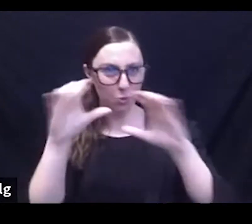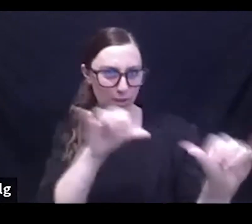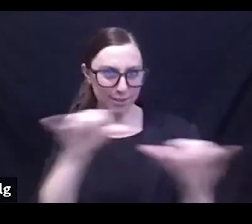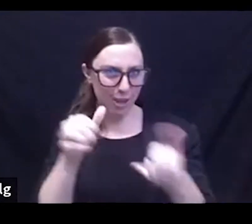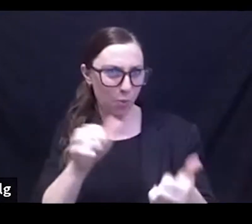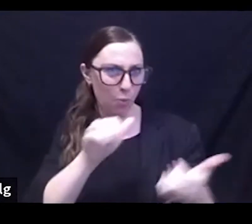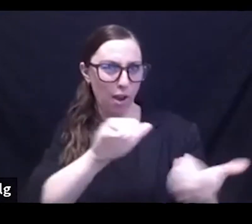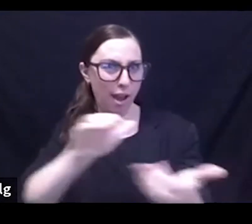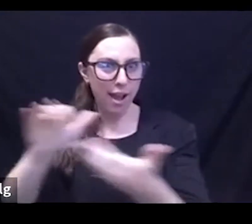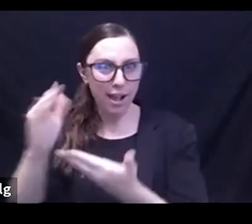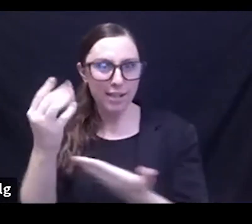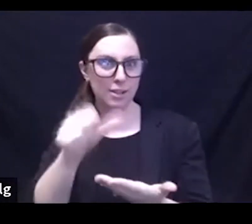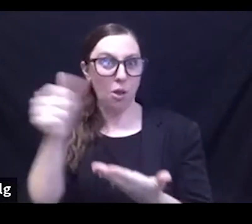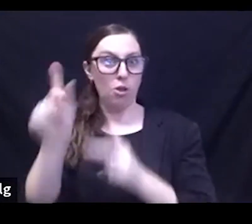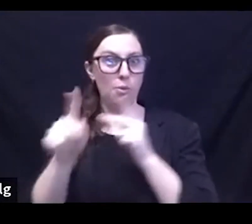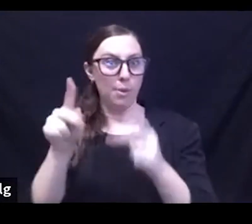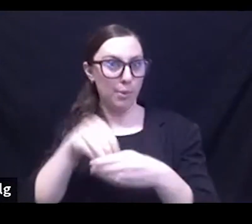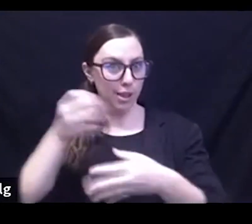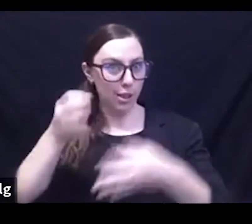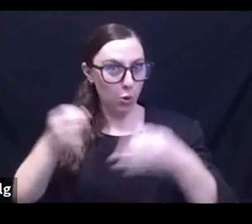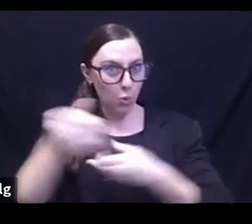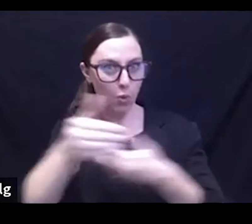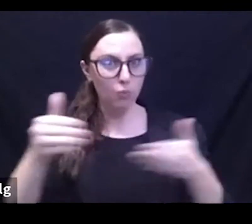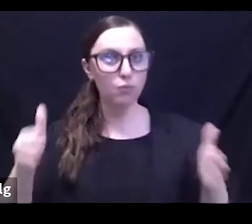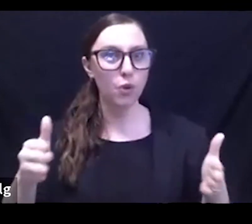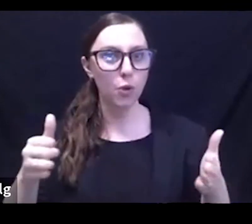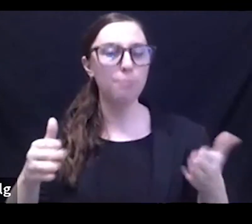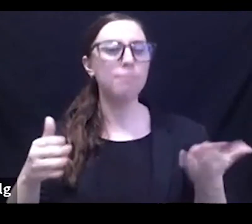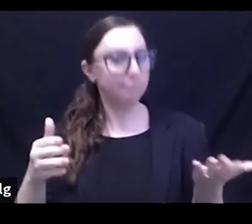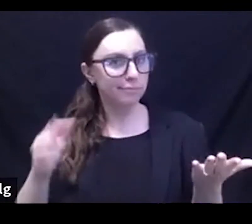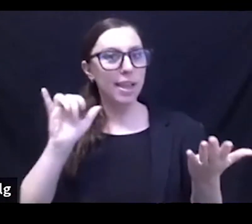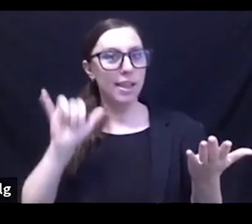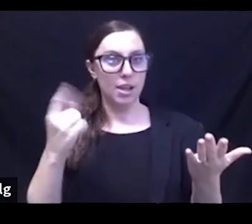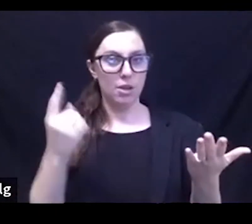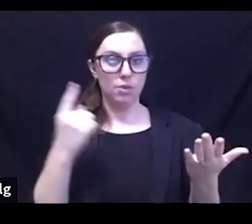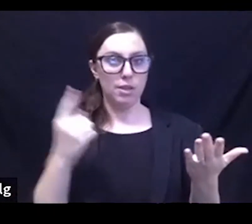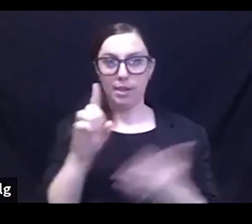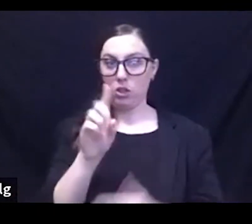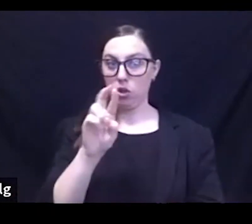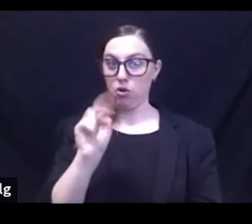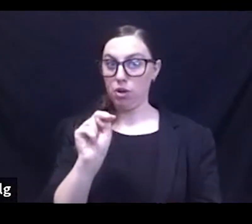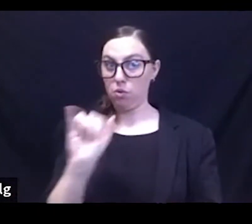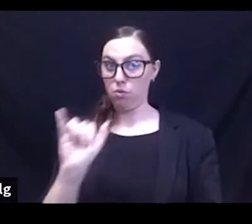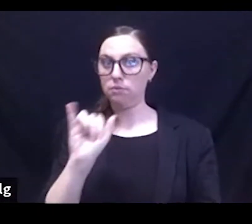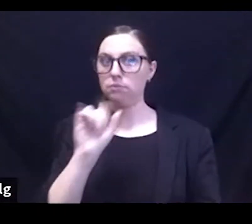else in the courtroom was using to communicate was something DRNY took VERY,